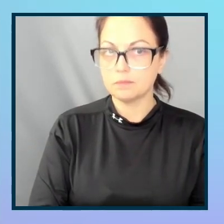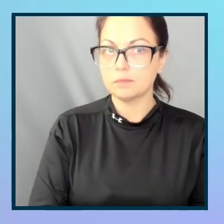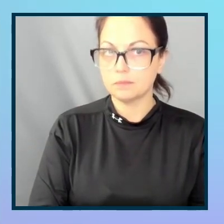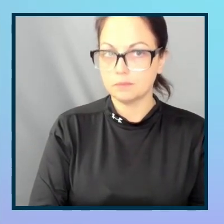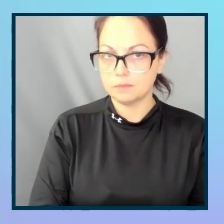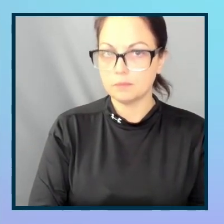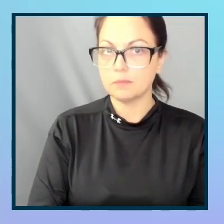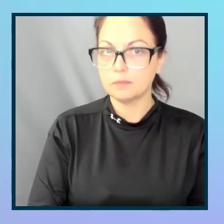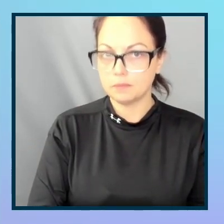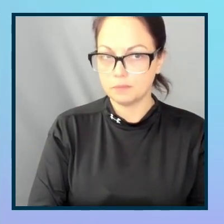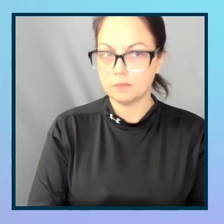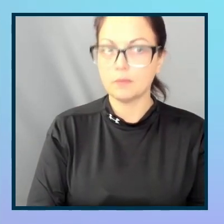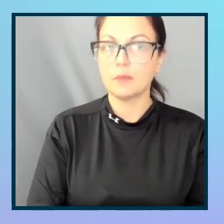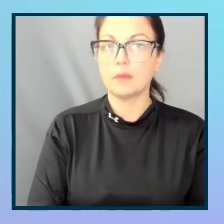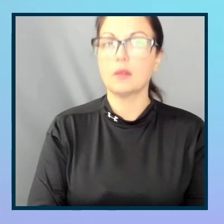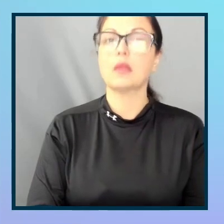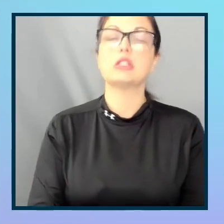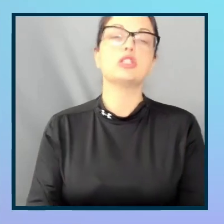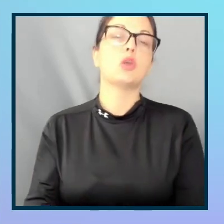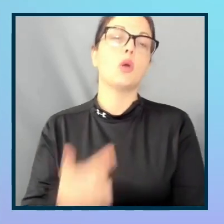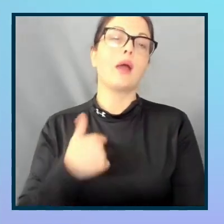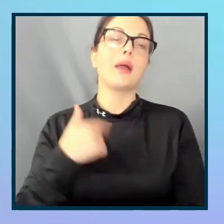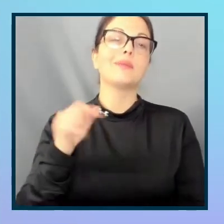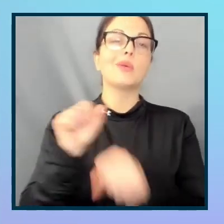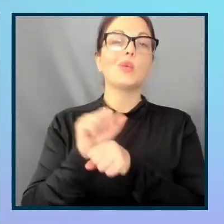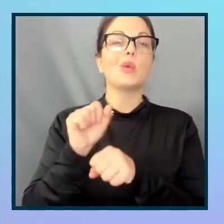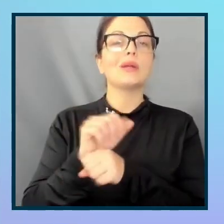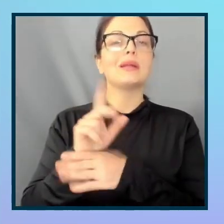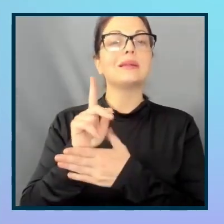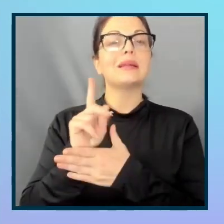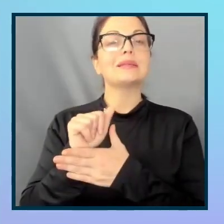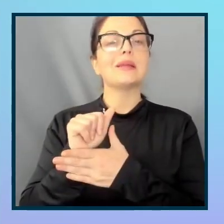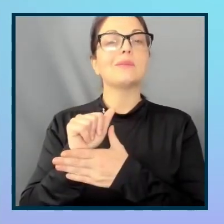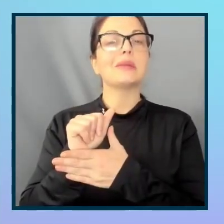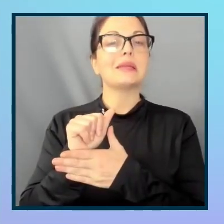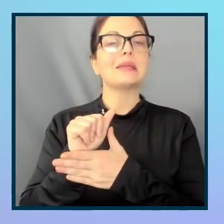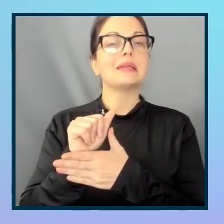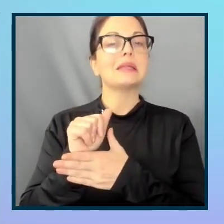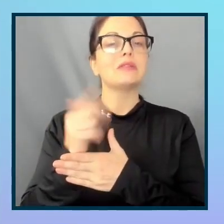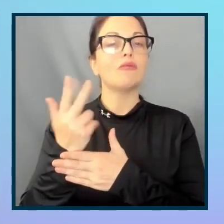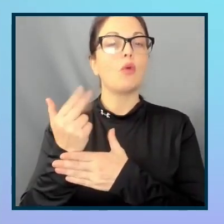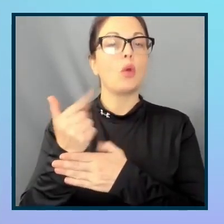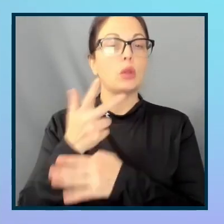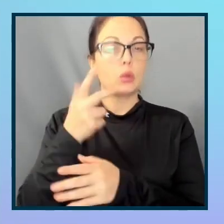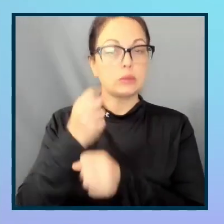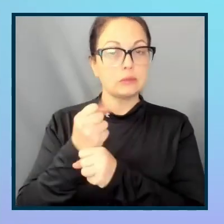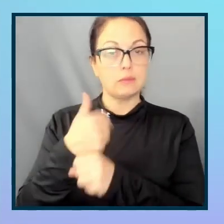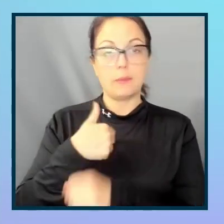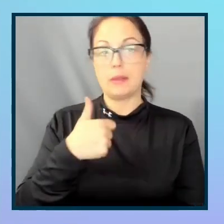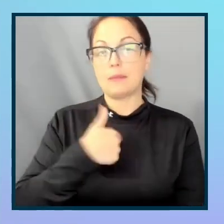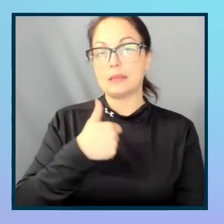for 13 years, but I've had a disability pretty much all of my life.